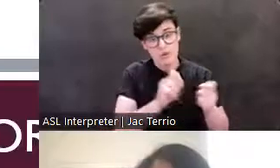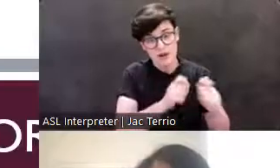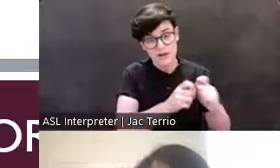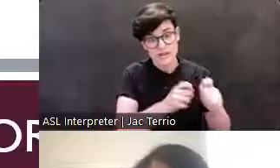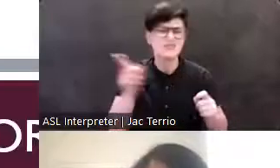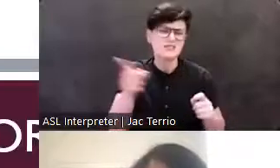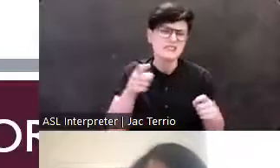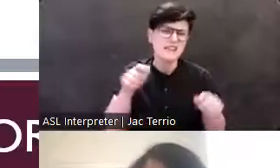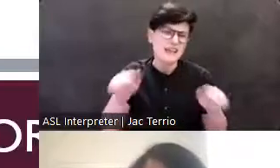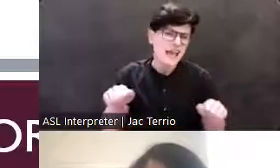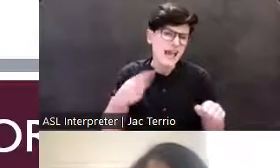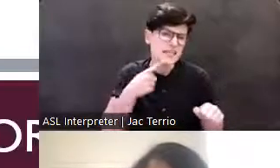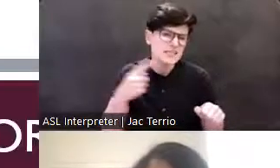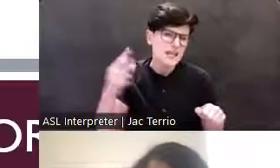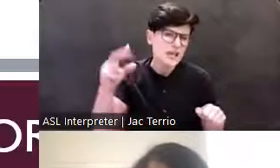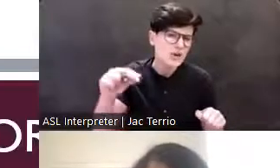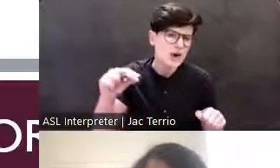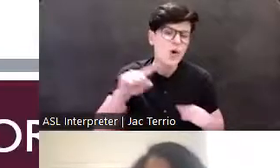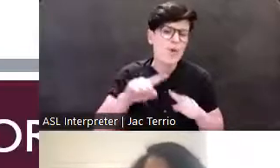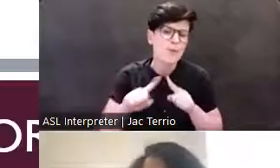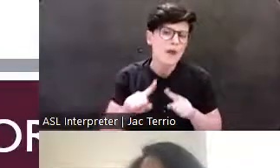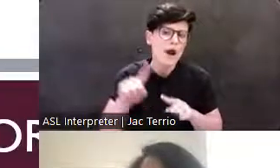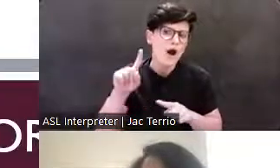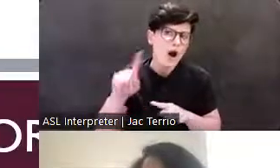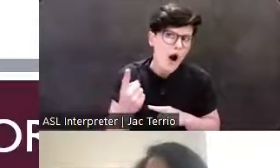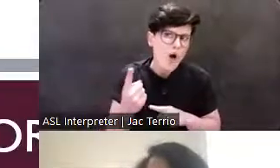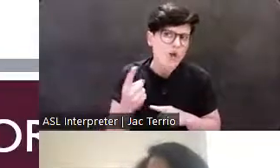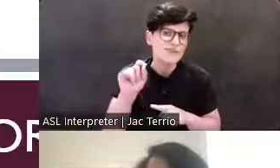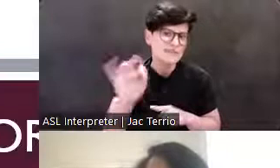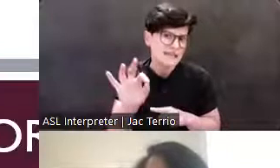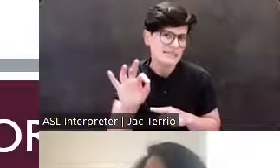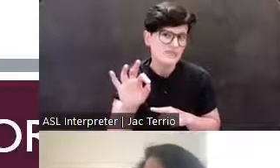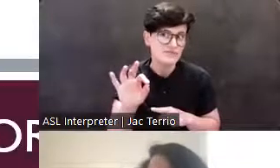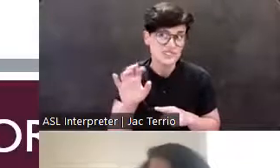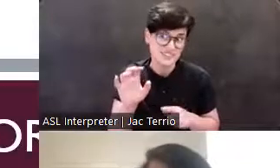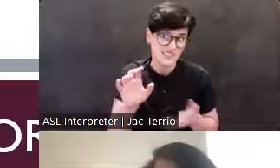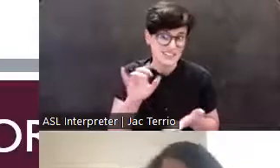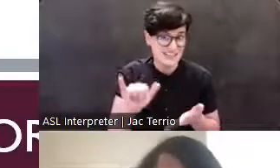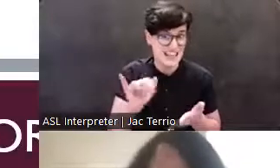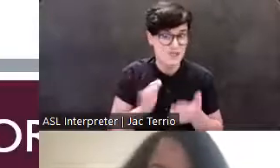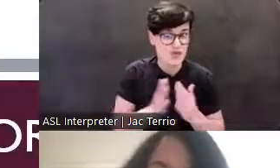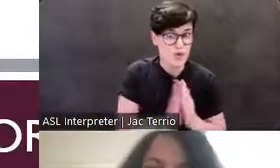when the request is legitimately something that there's not a nexus to the disability